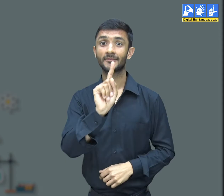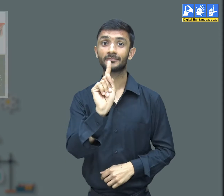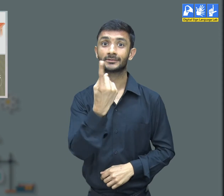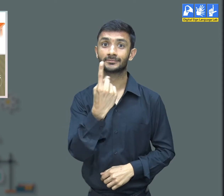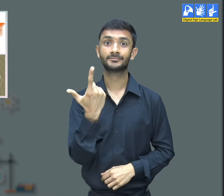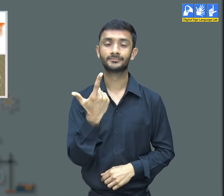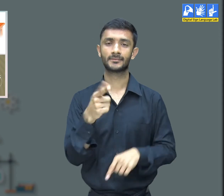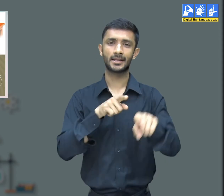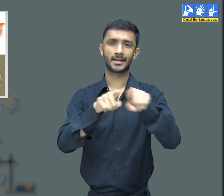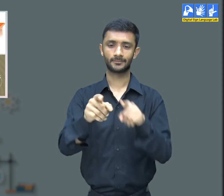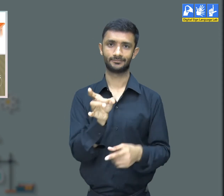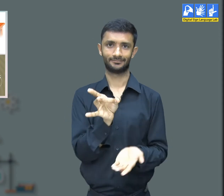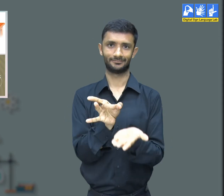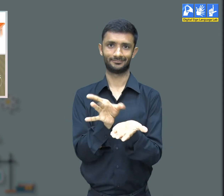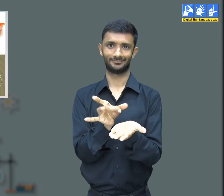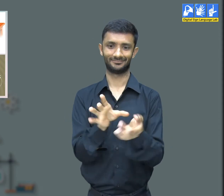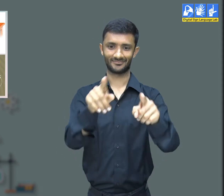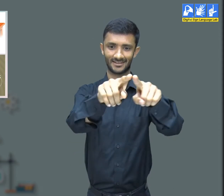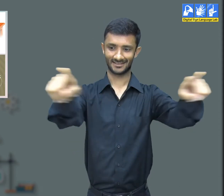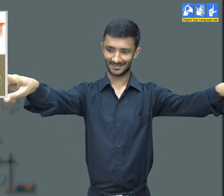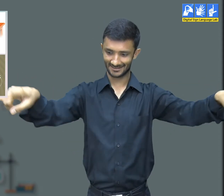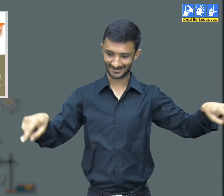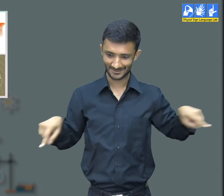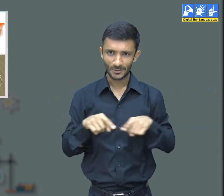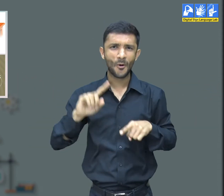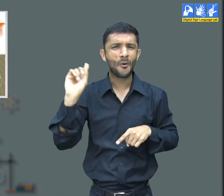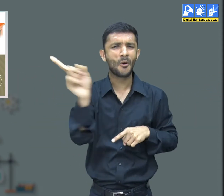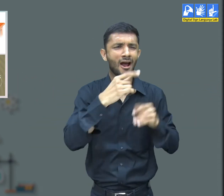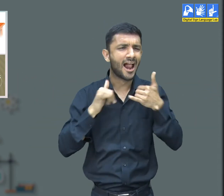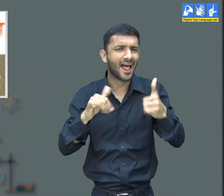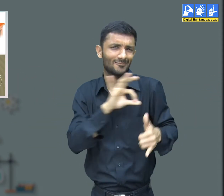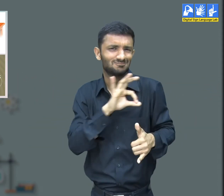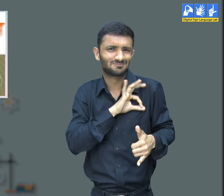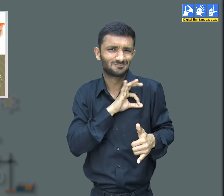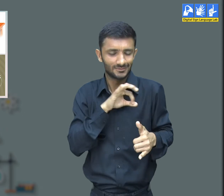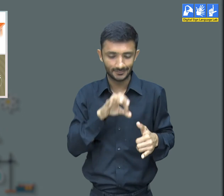First example, you all like to play carrom.